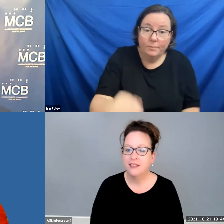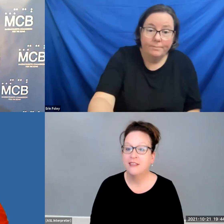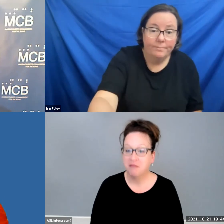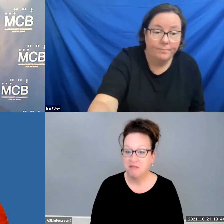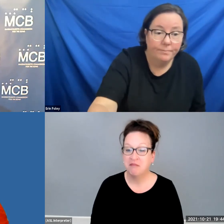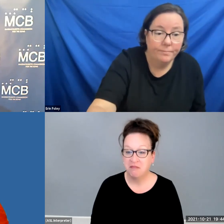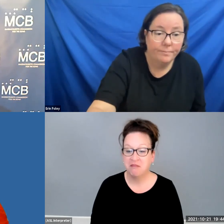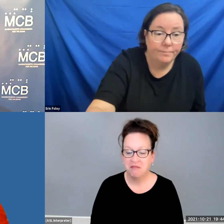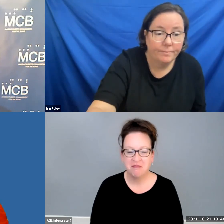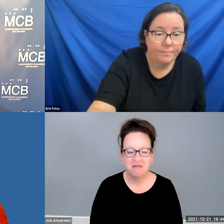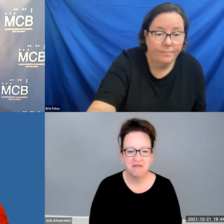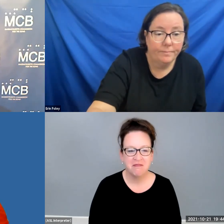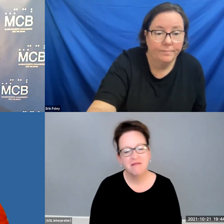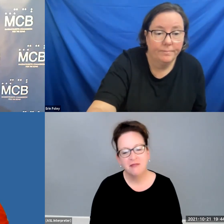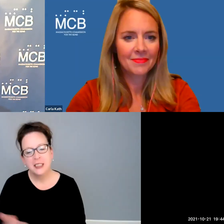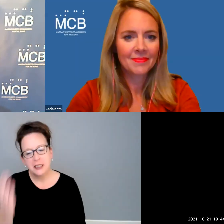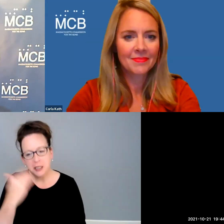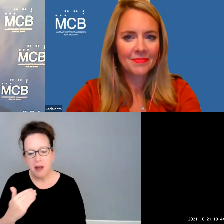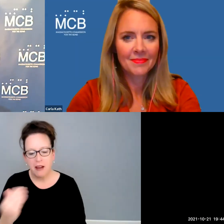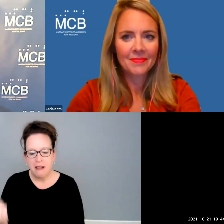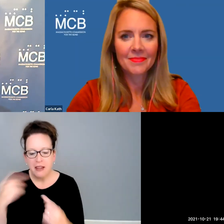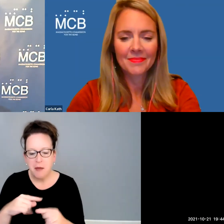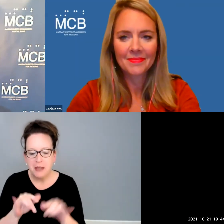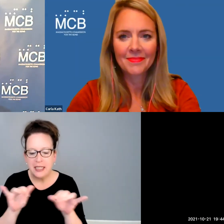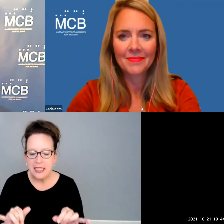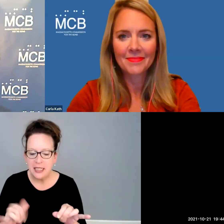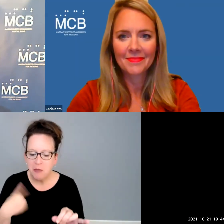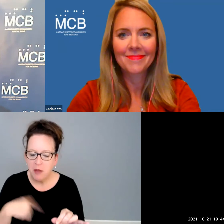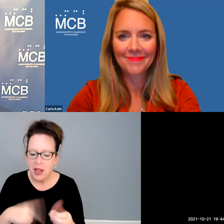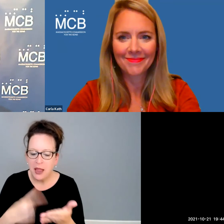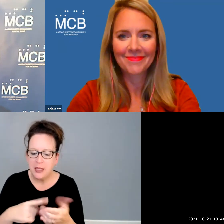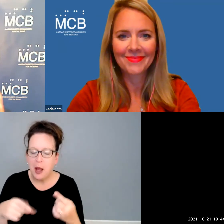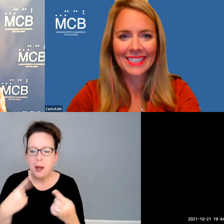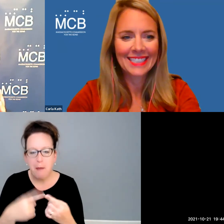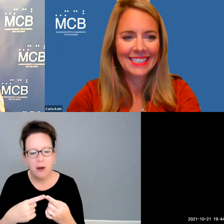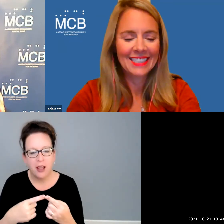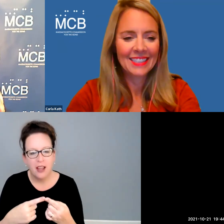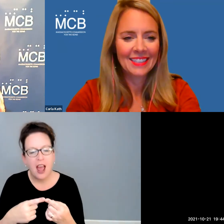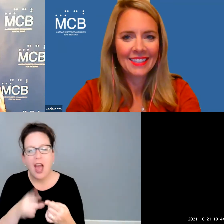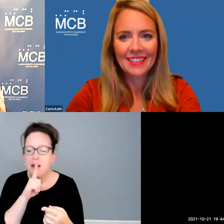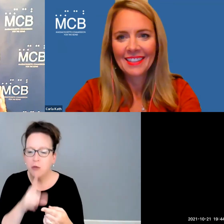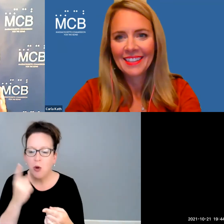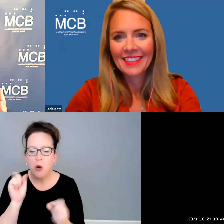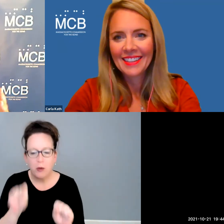let's talk about it, let's solve for it. I'm confident we're going to be able to provide something even working with the people at the MBTA